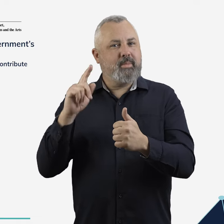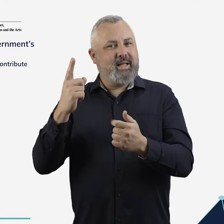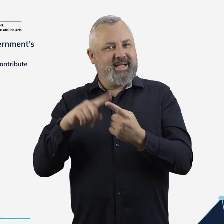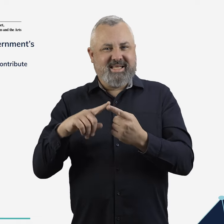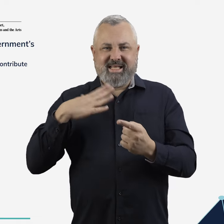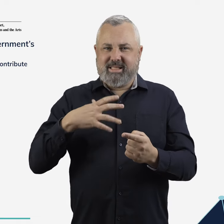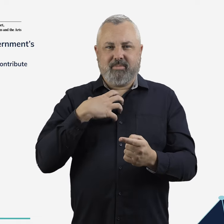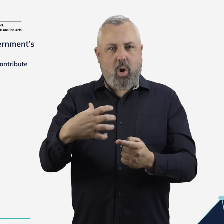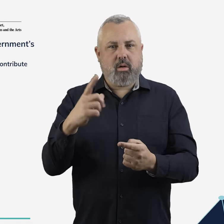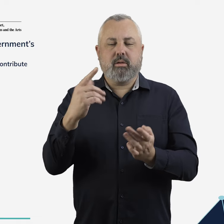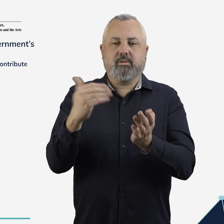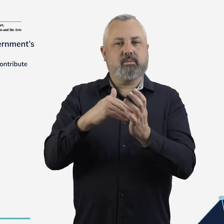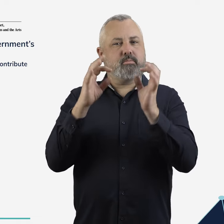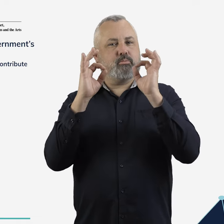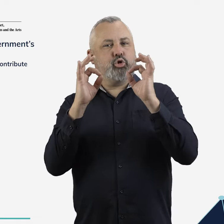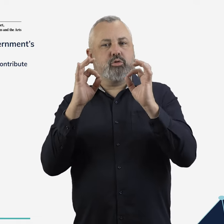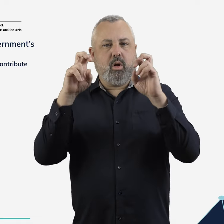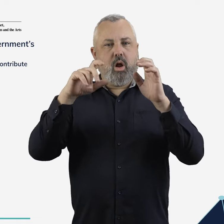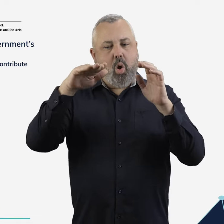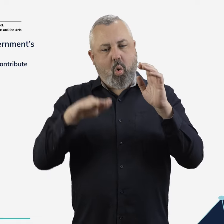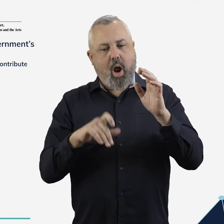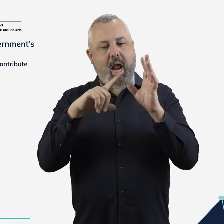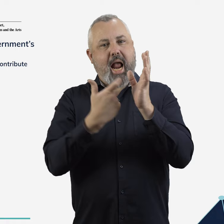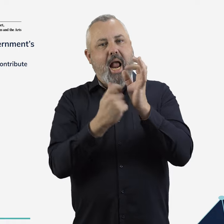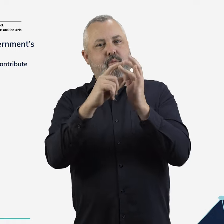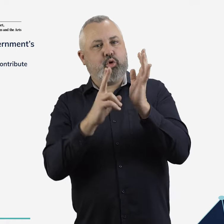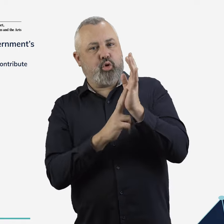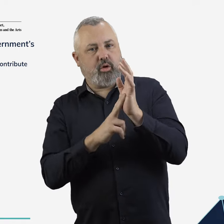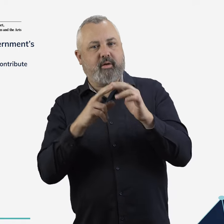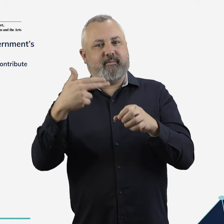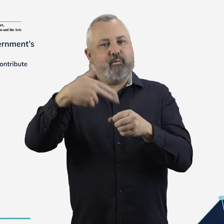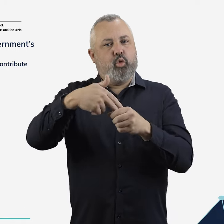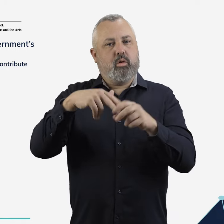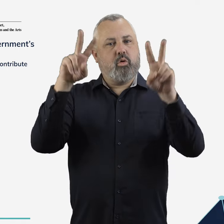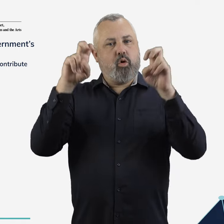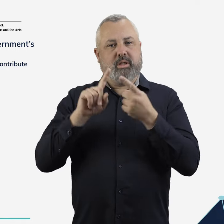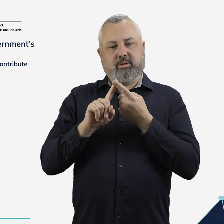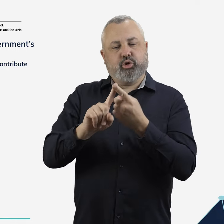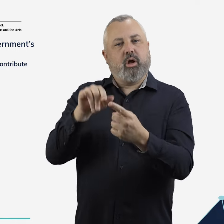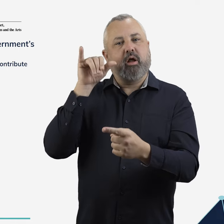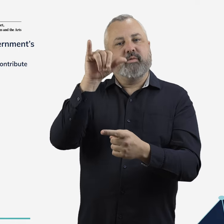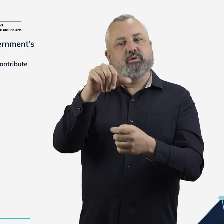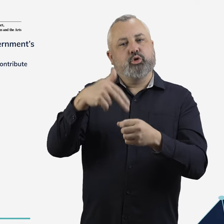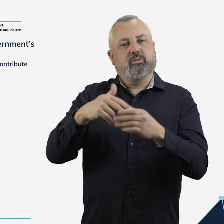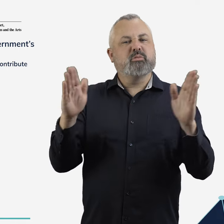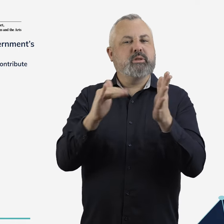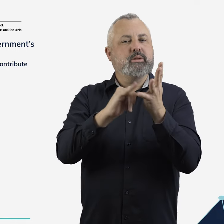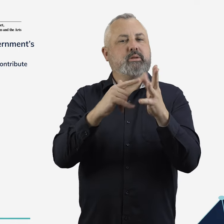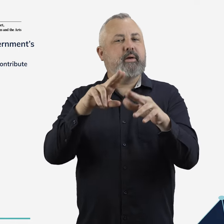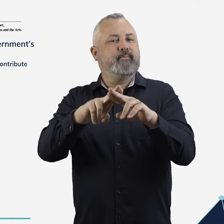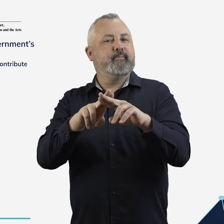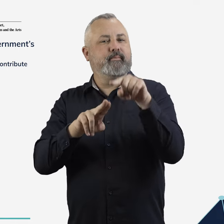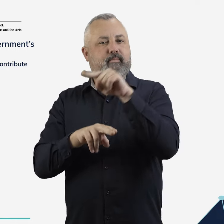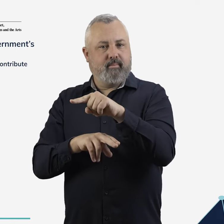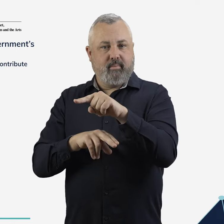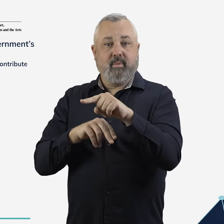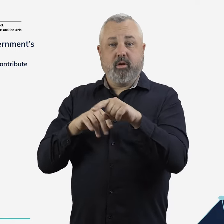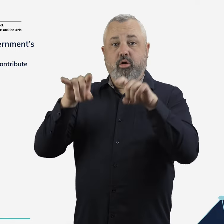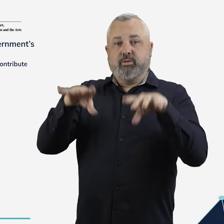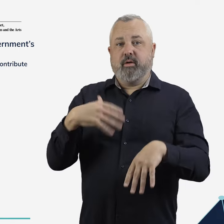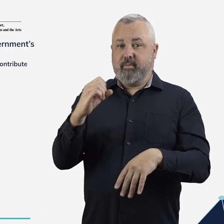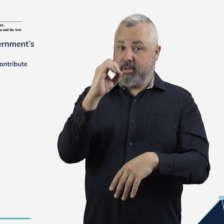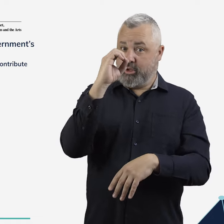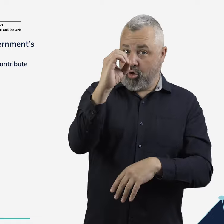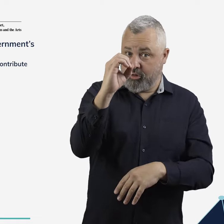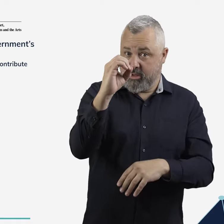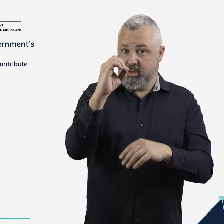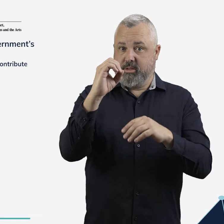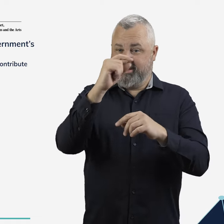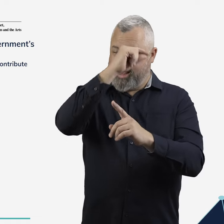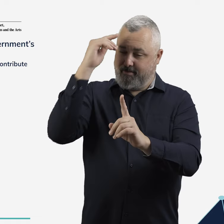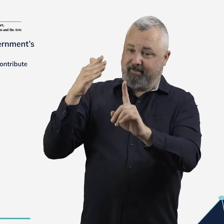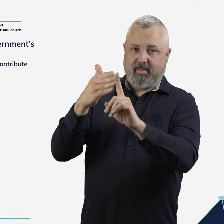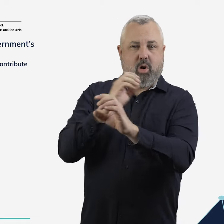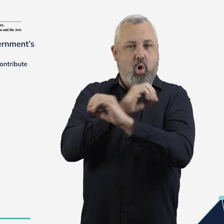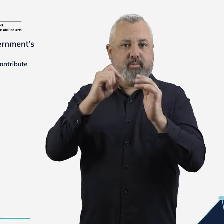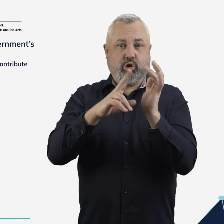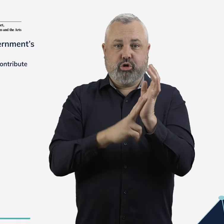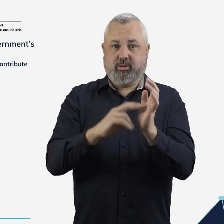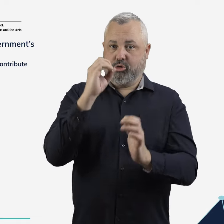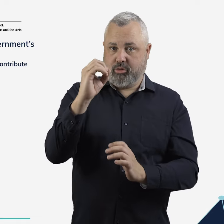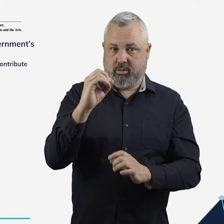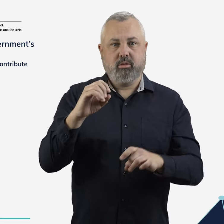the industry will need access to low carbon sustainable aviation fuels (SAF) to meet Australia’s net zero targets.